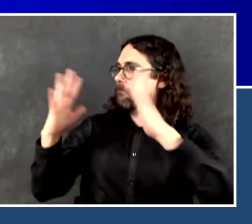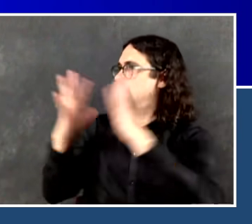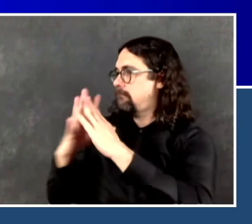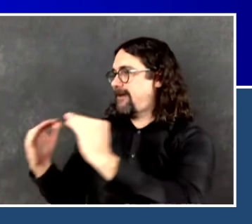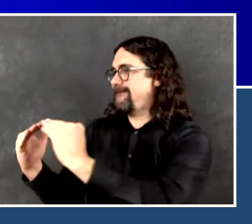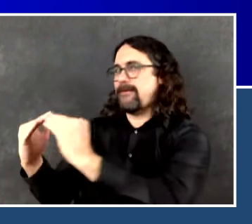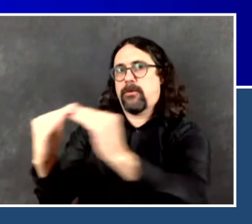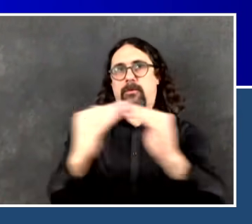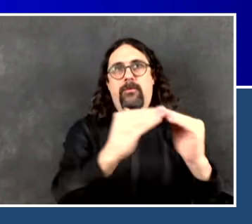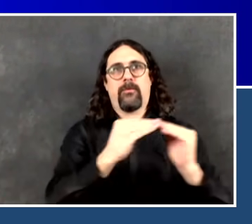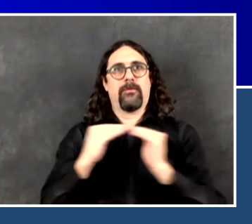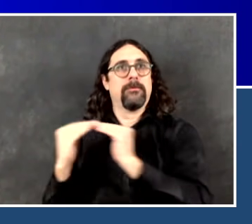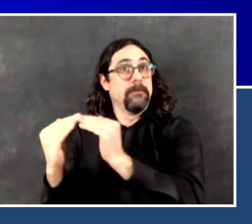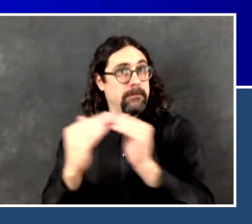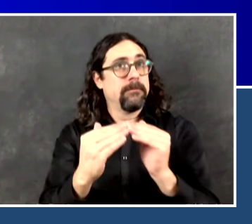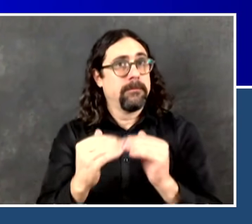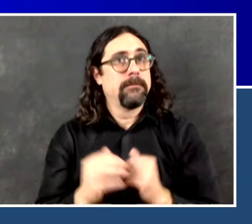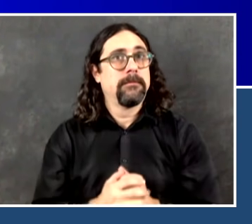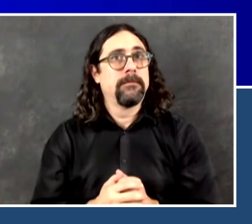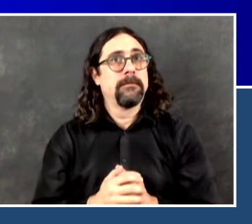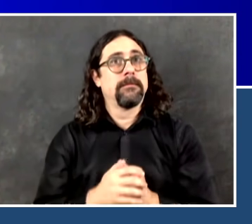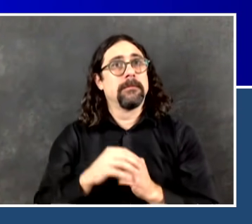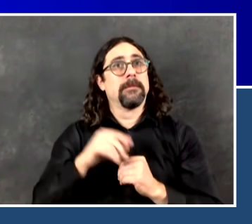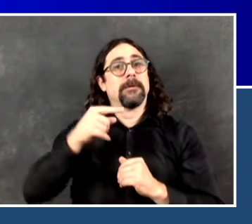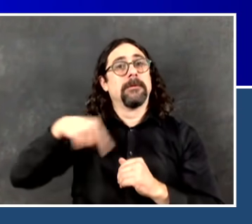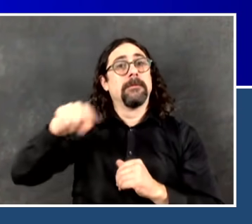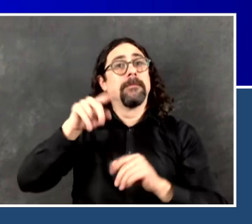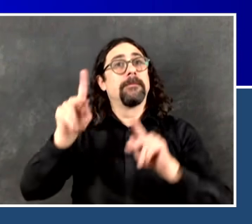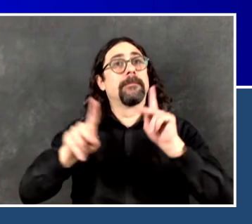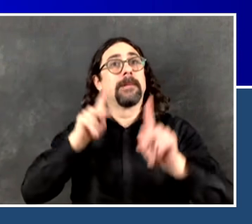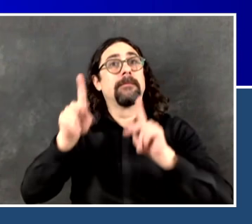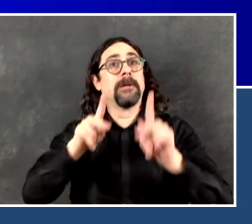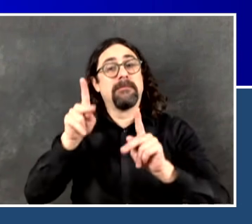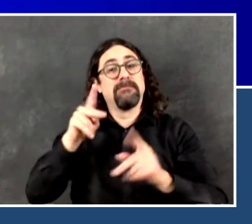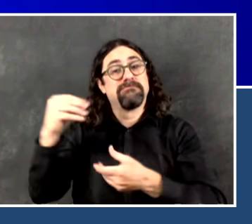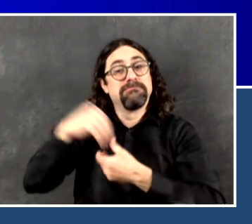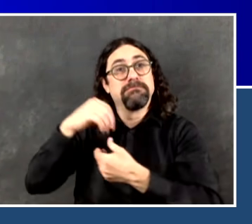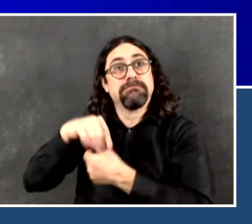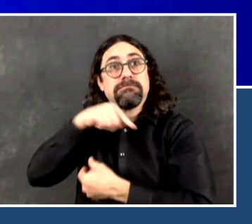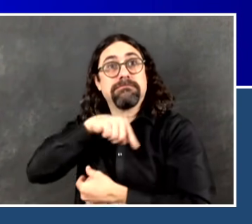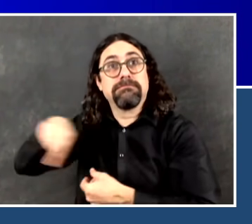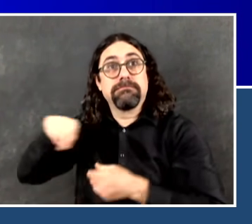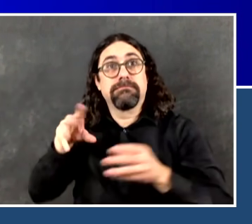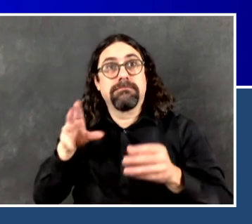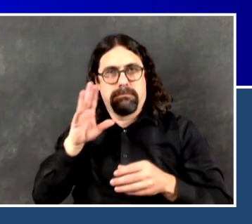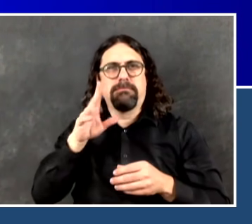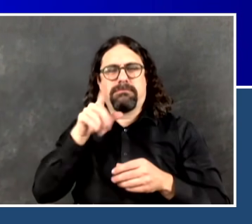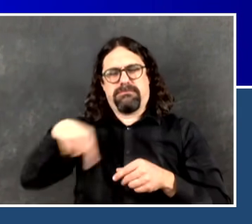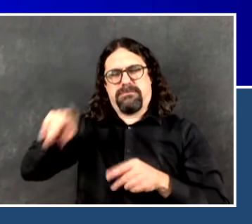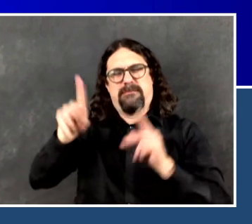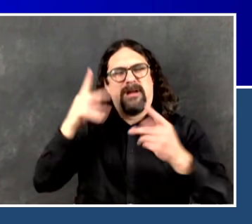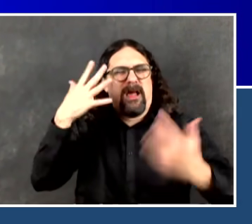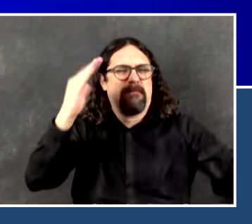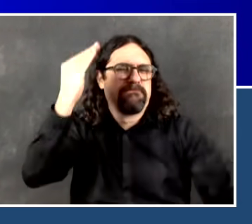BRING DIFFERENT